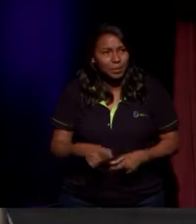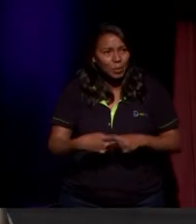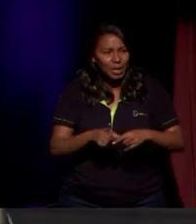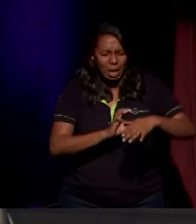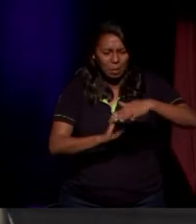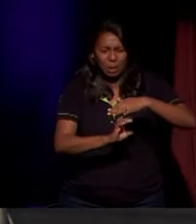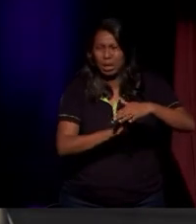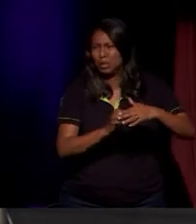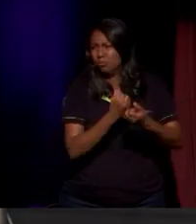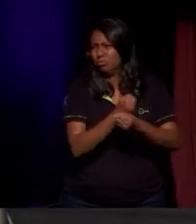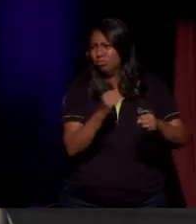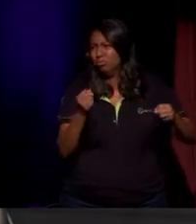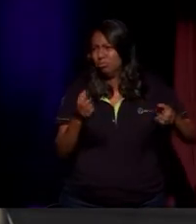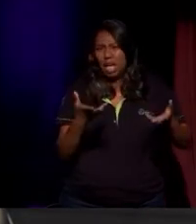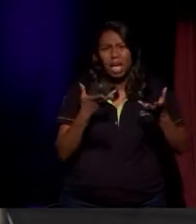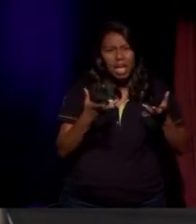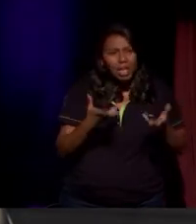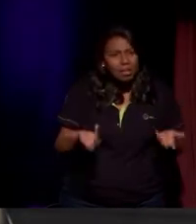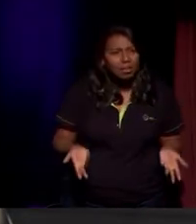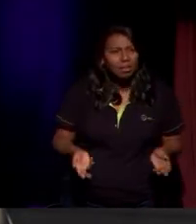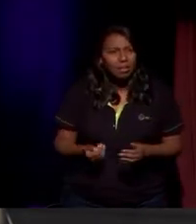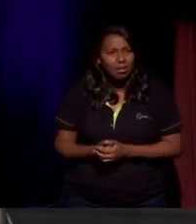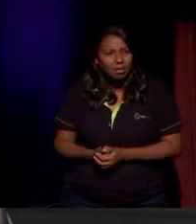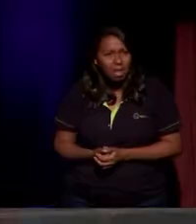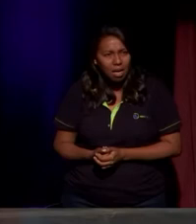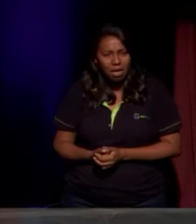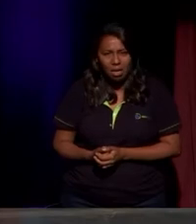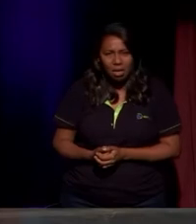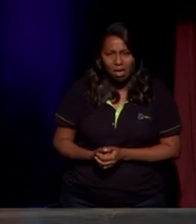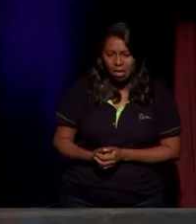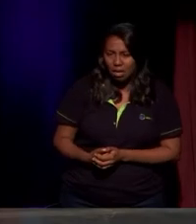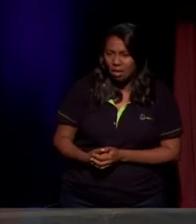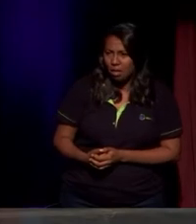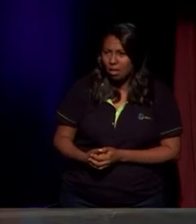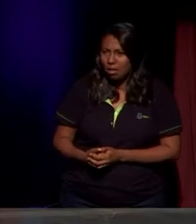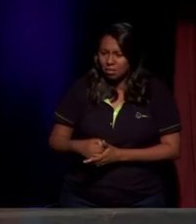who want to exploit the resources, and in which sometimes the State itself,